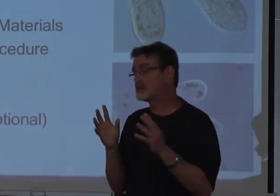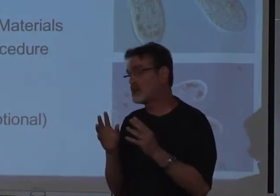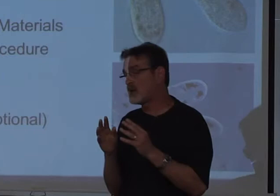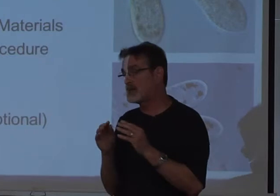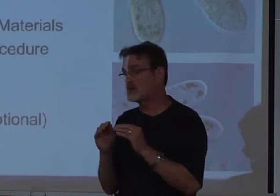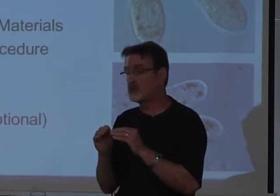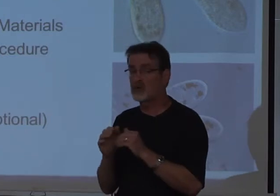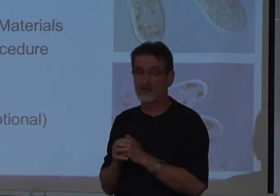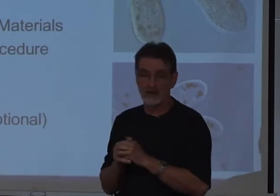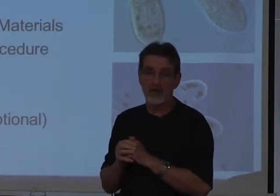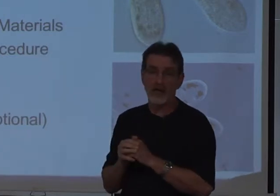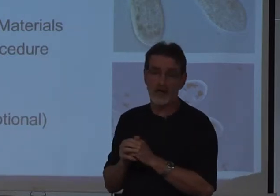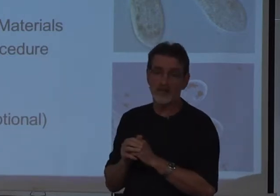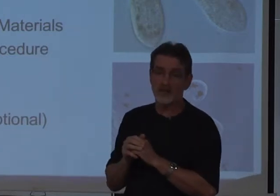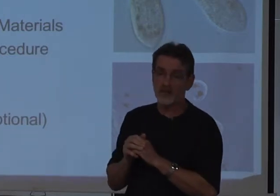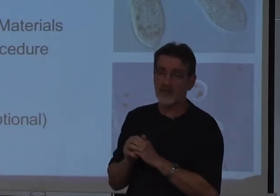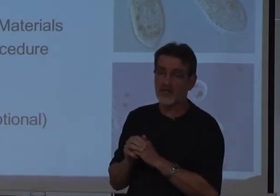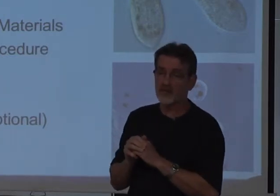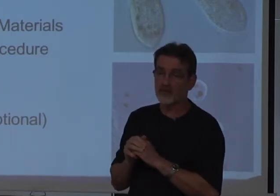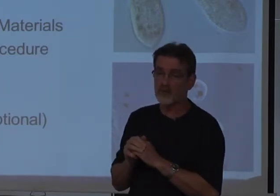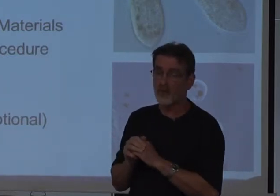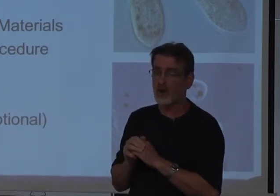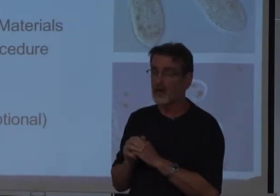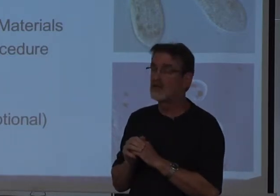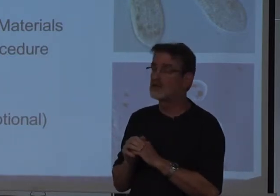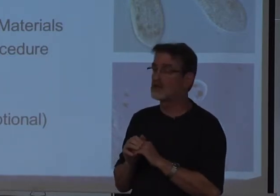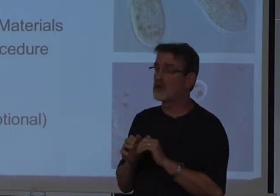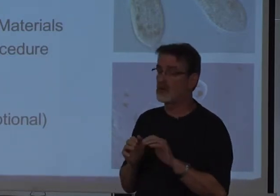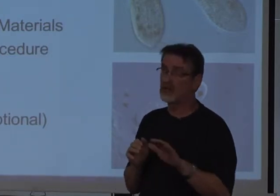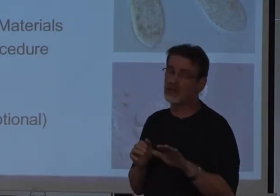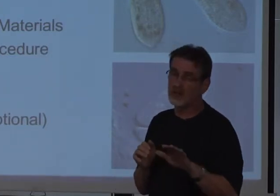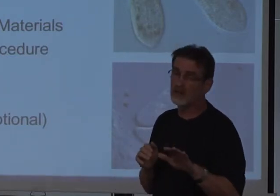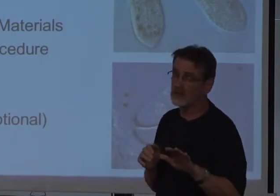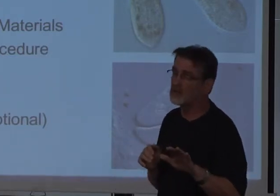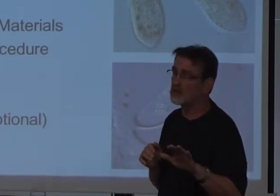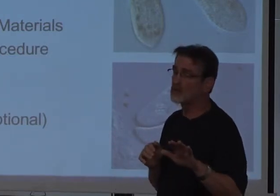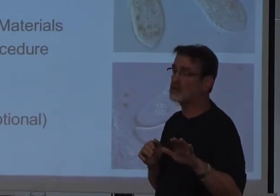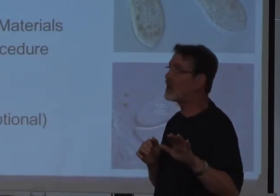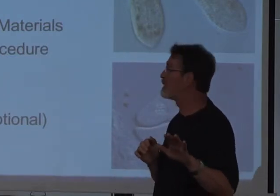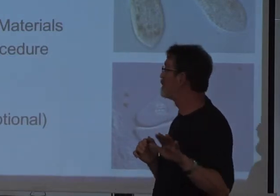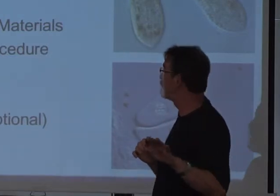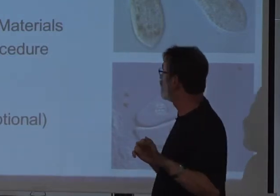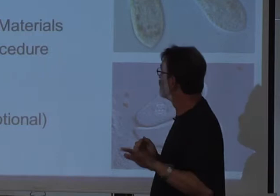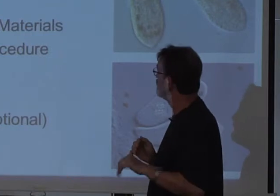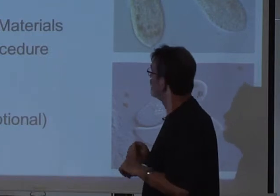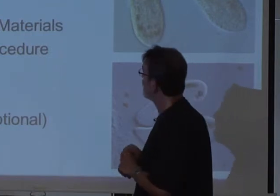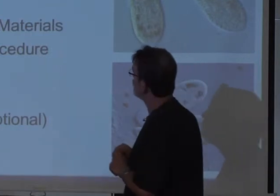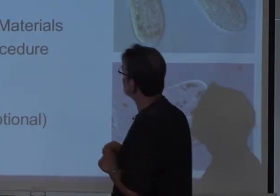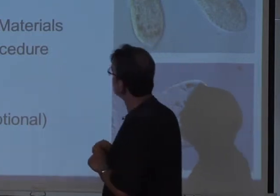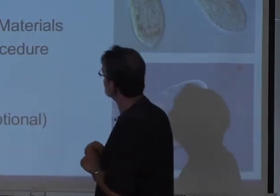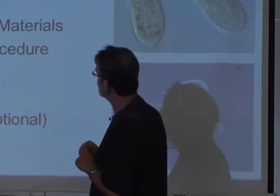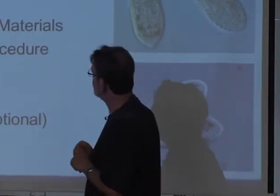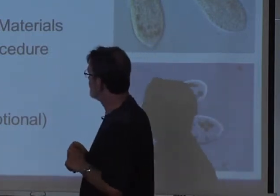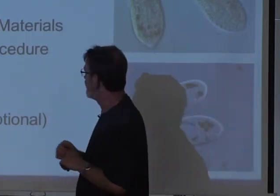summarize and put in the beginning of the report so early on we don’t really include